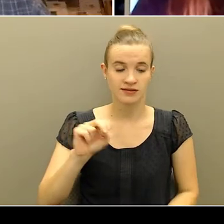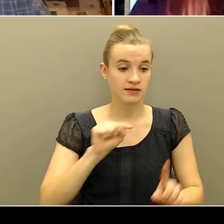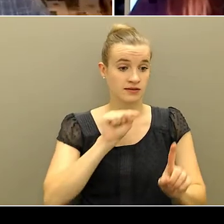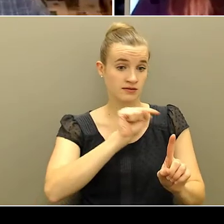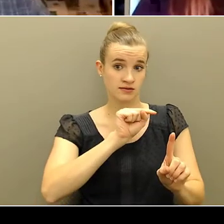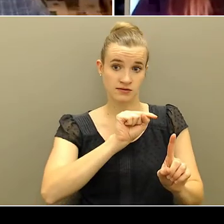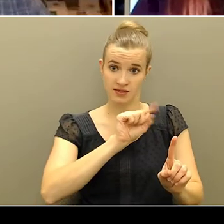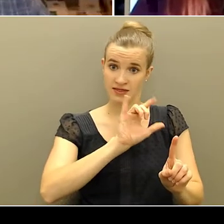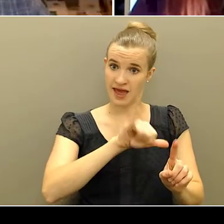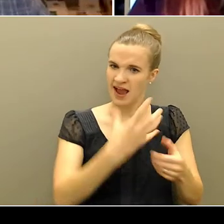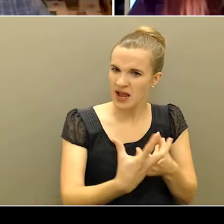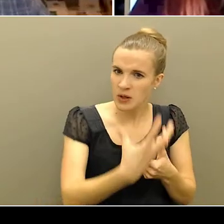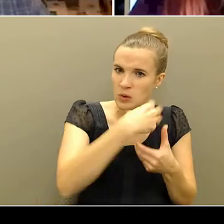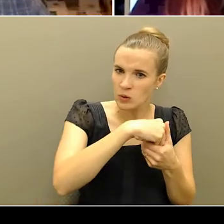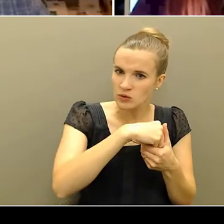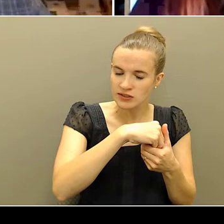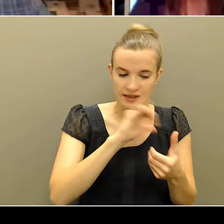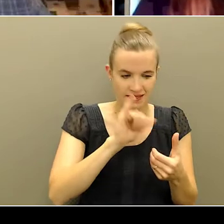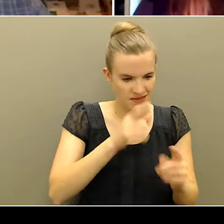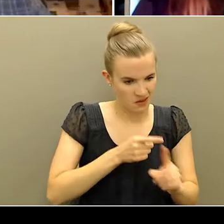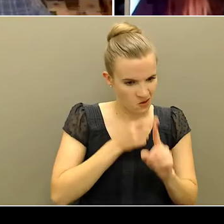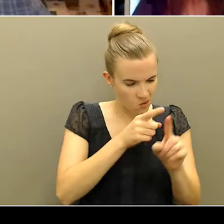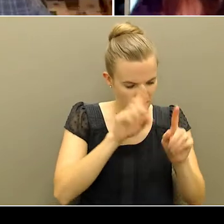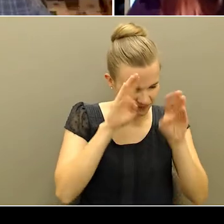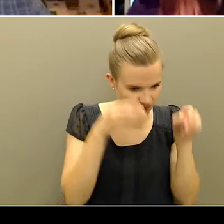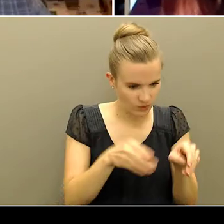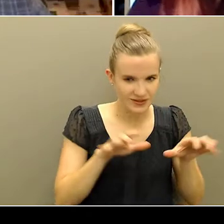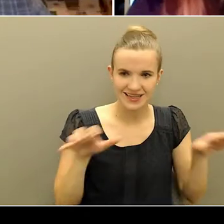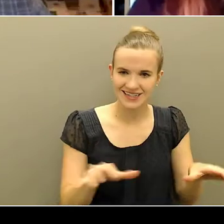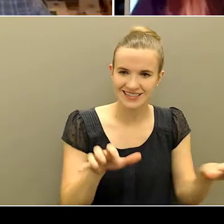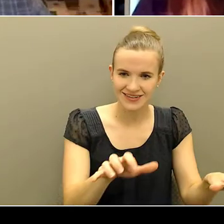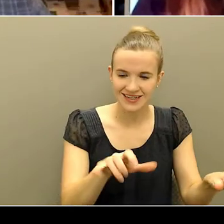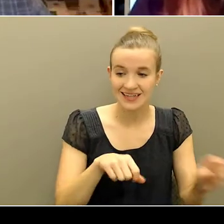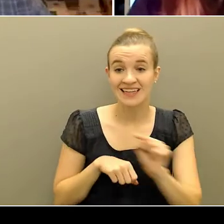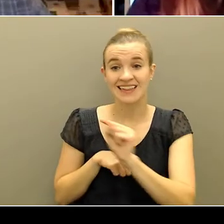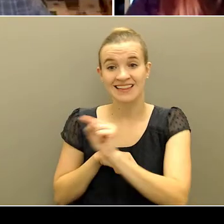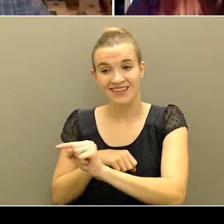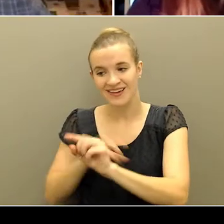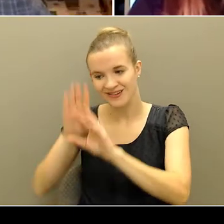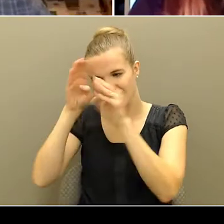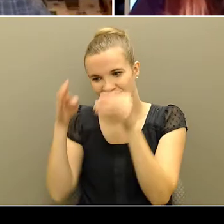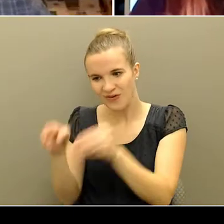infrastructure and accessibility is more about the infrastructure. Inclusion, you